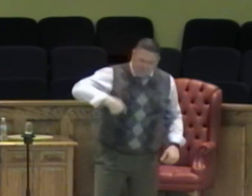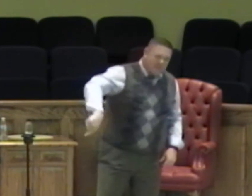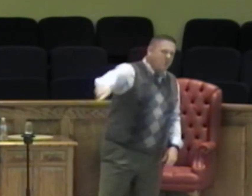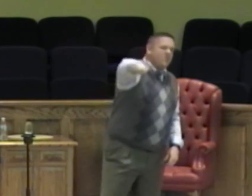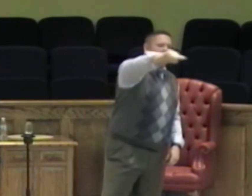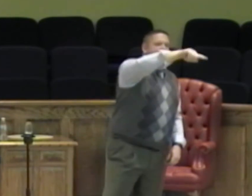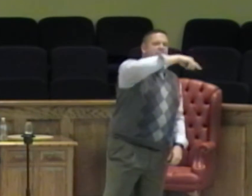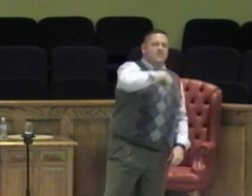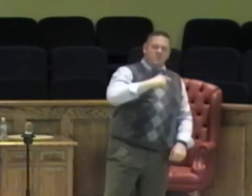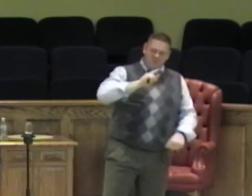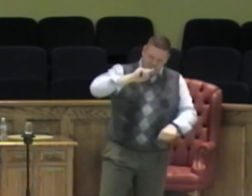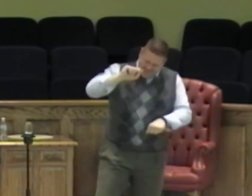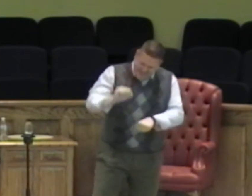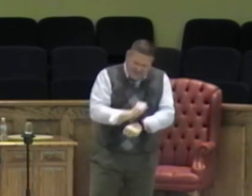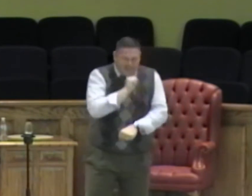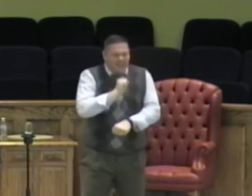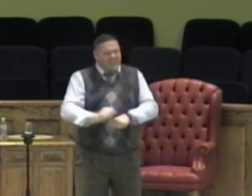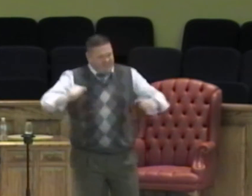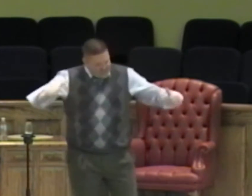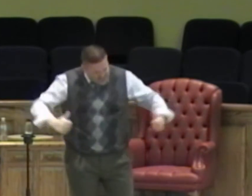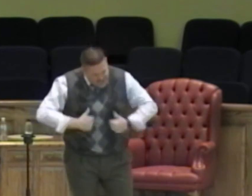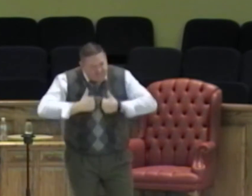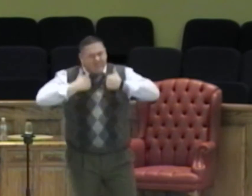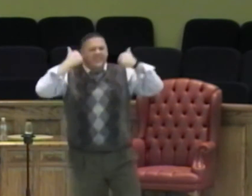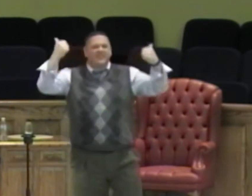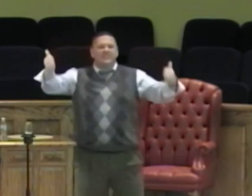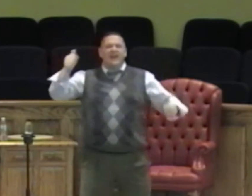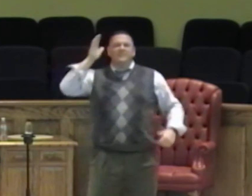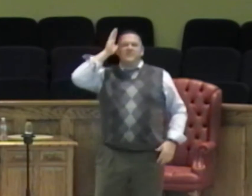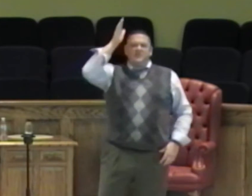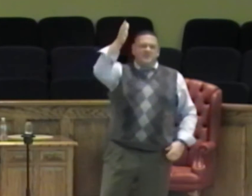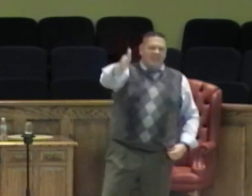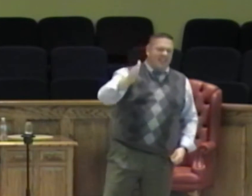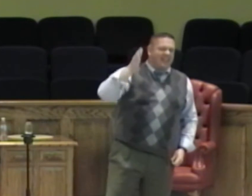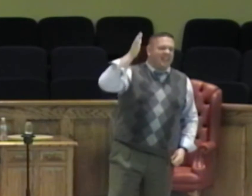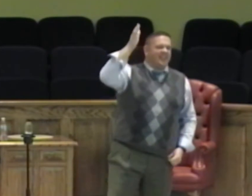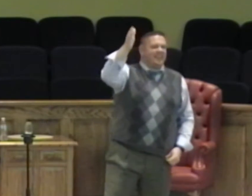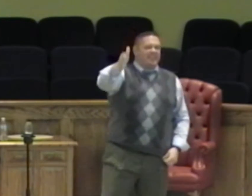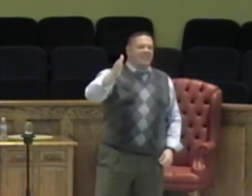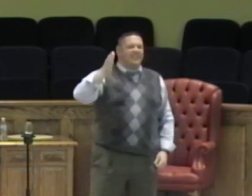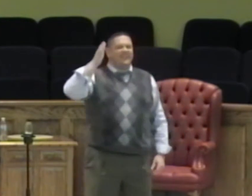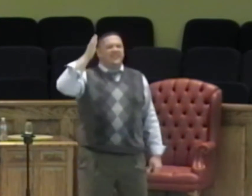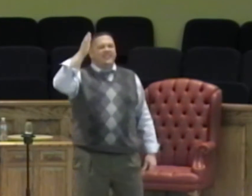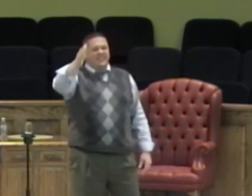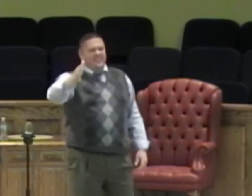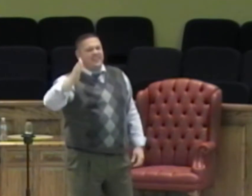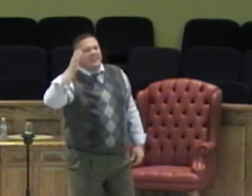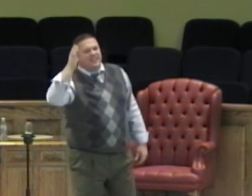So that you and I could have real life some day